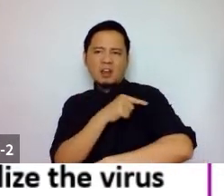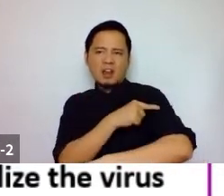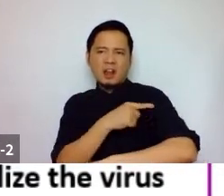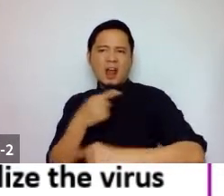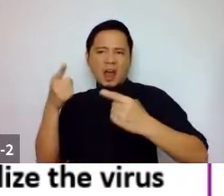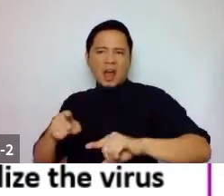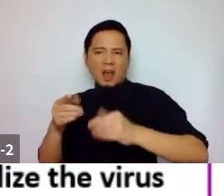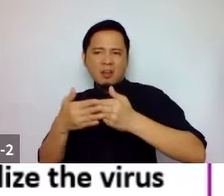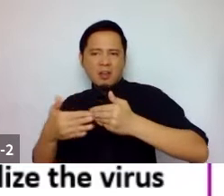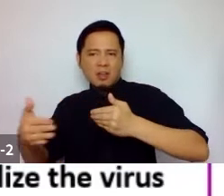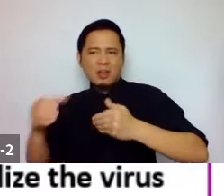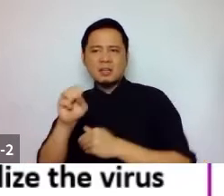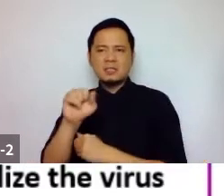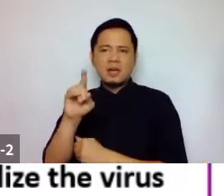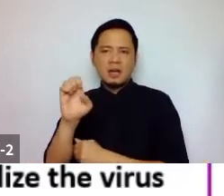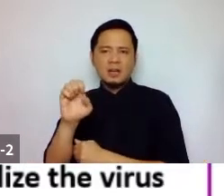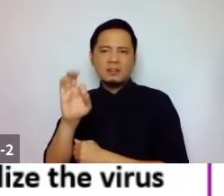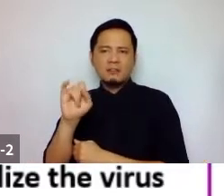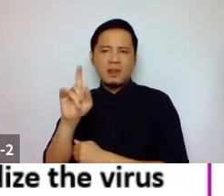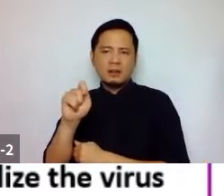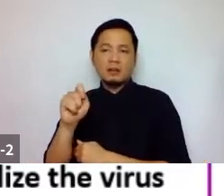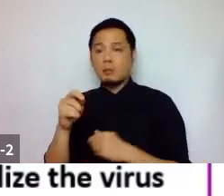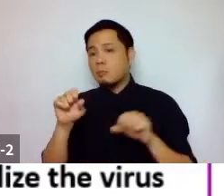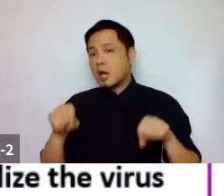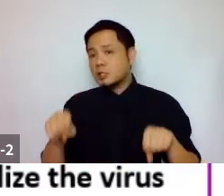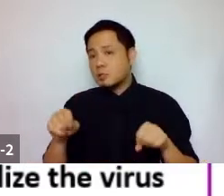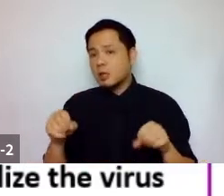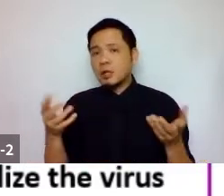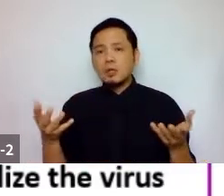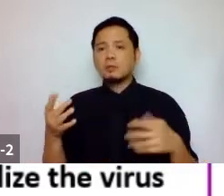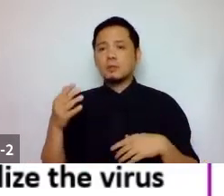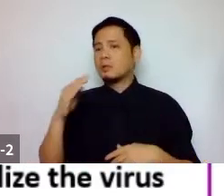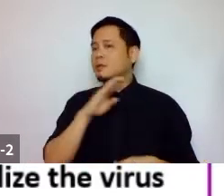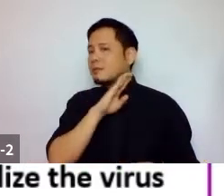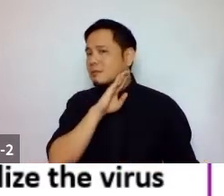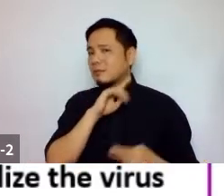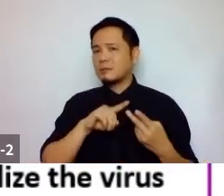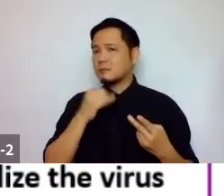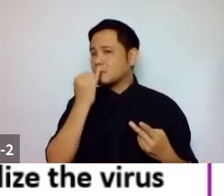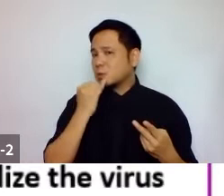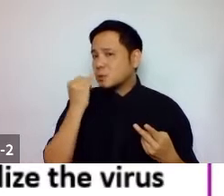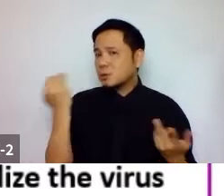You may also experience fever, colds, or a flu-like illness with fatigue.